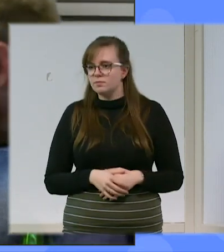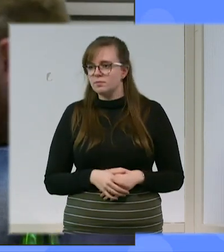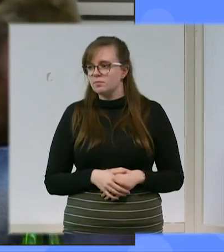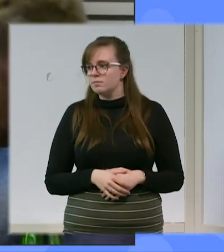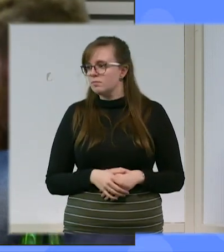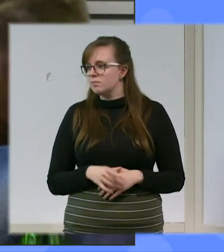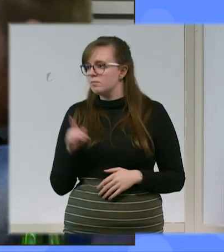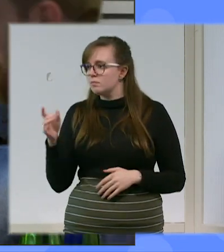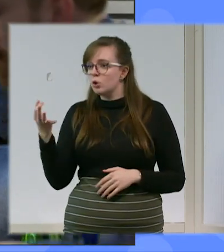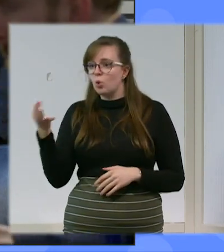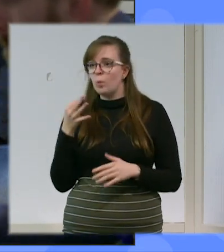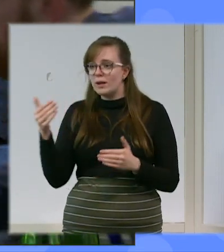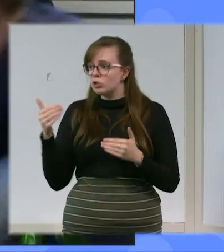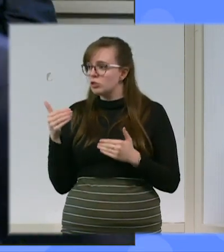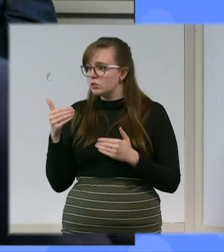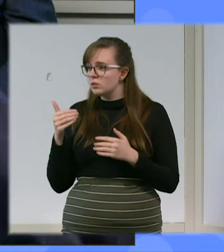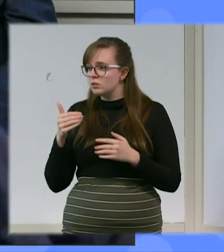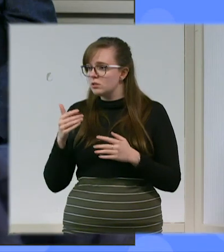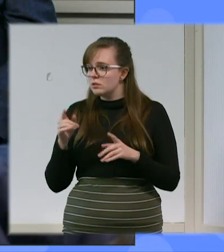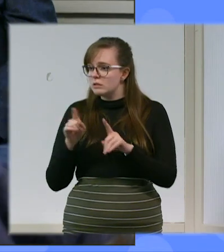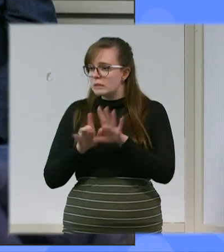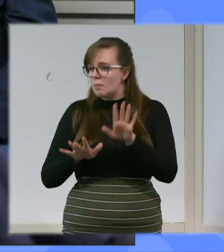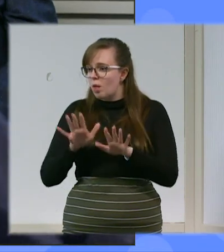related to that or completely different